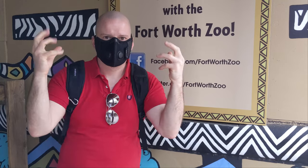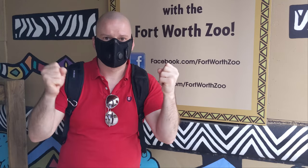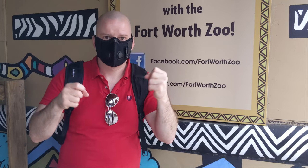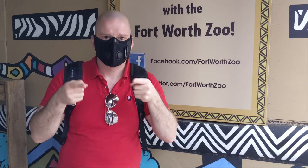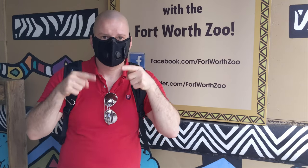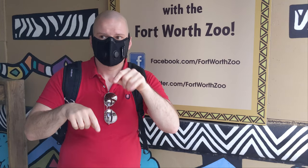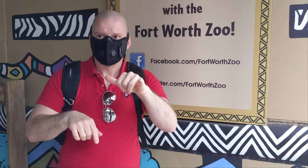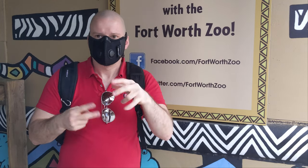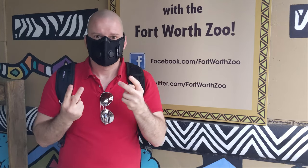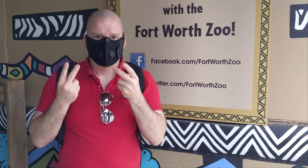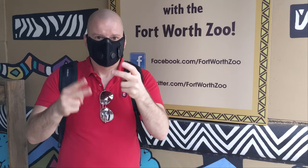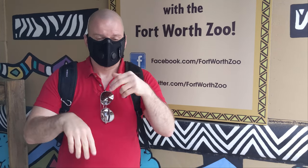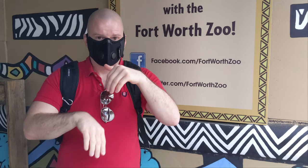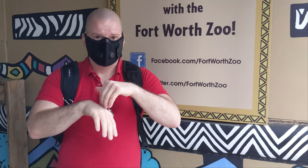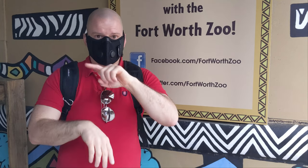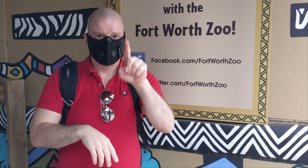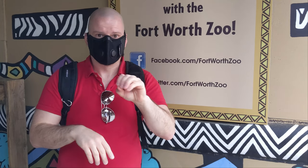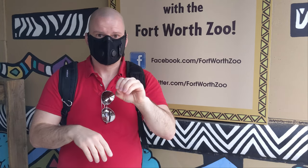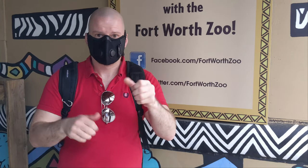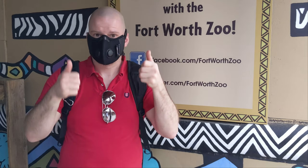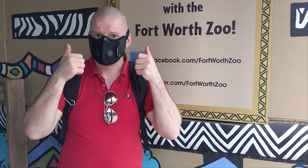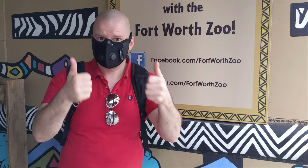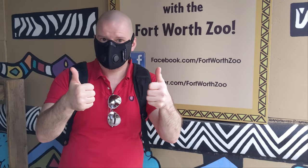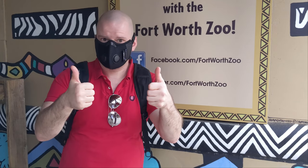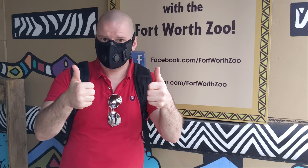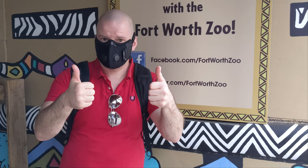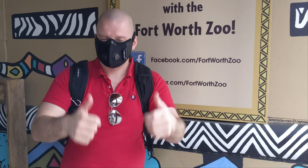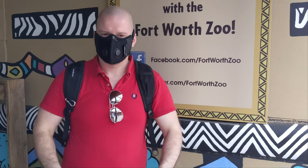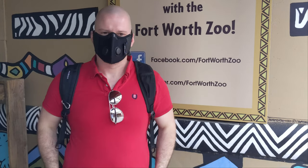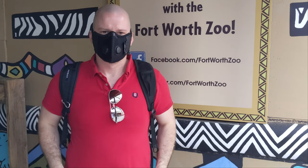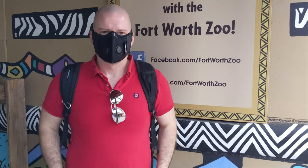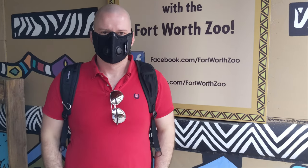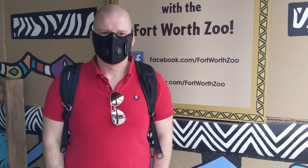during the visit at the zoo. All right?